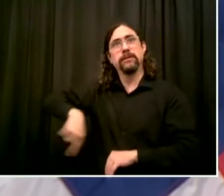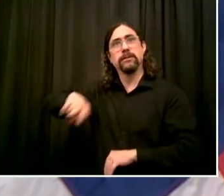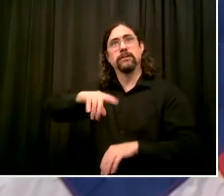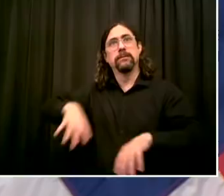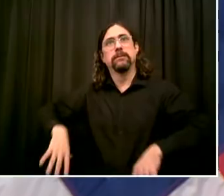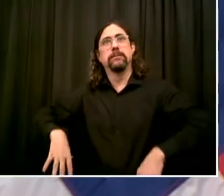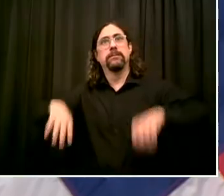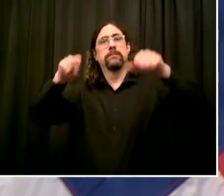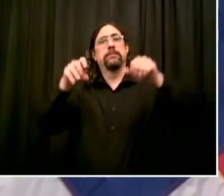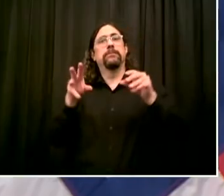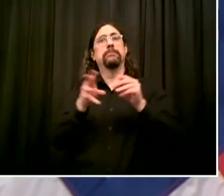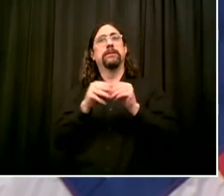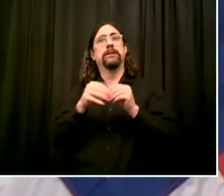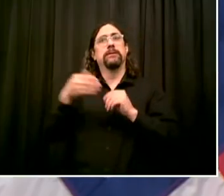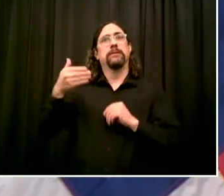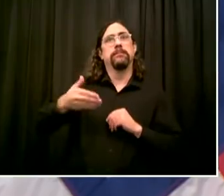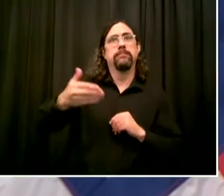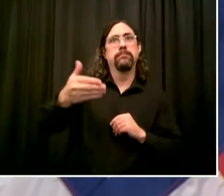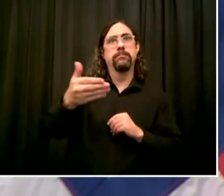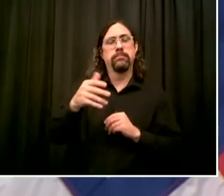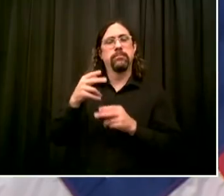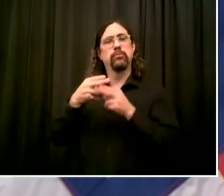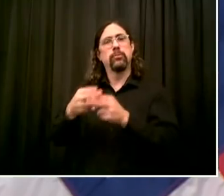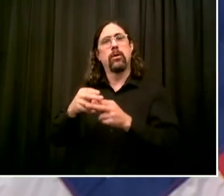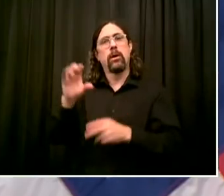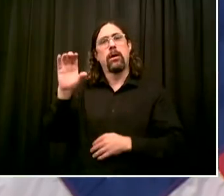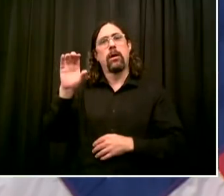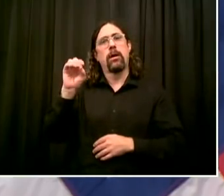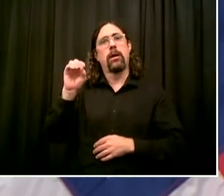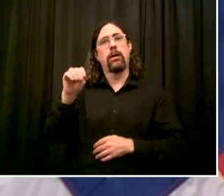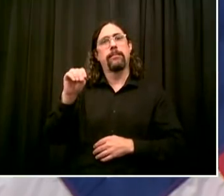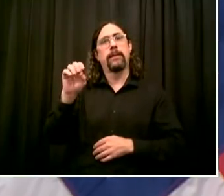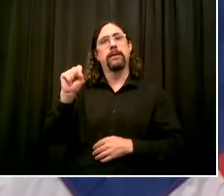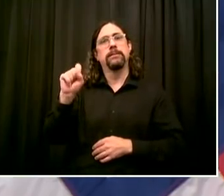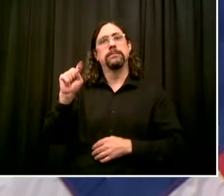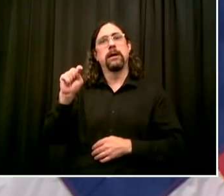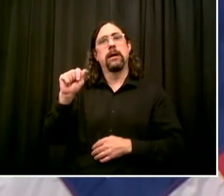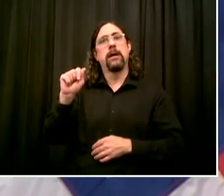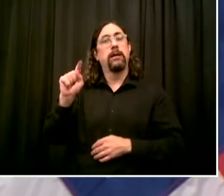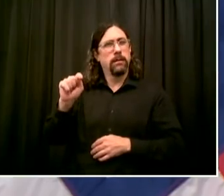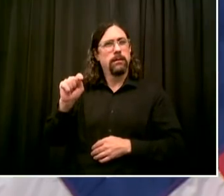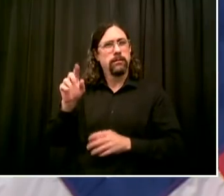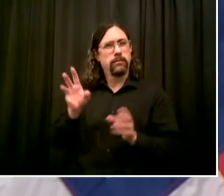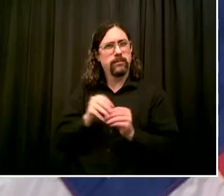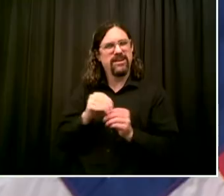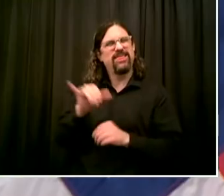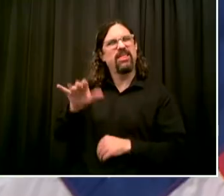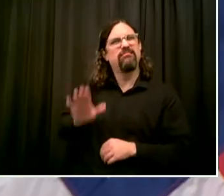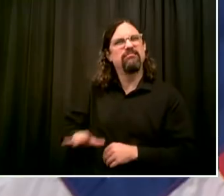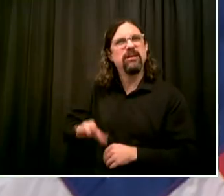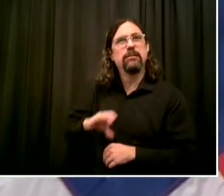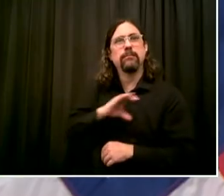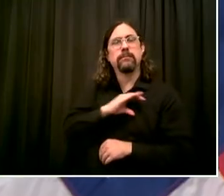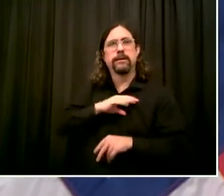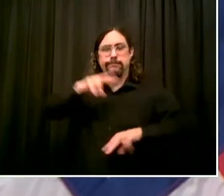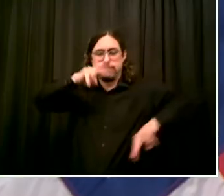THROUGH THIS IN DETAIL . HIRED MANY SITUATIONS WHEN WE HAVE INDIVIDUALS INVOLEVD IN CURRENT VIOLENCE